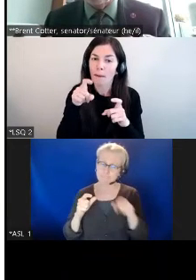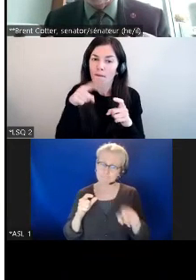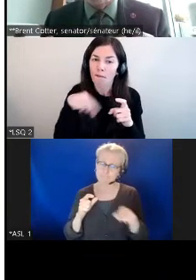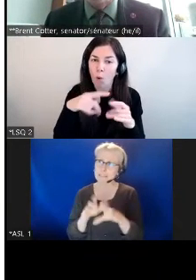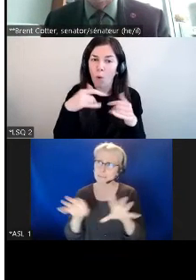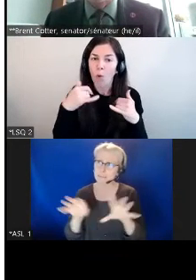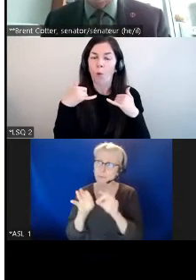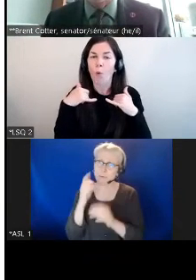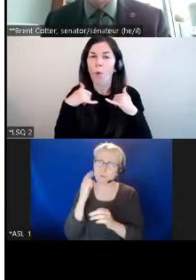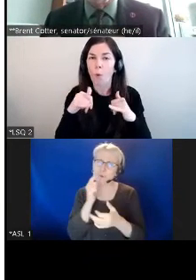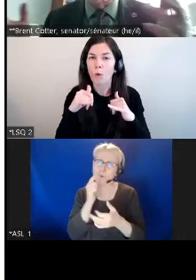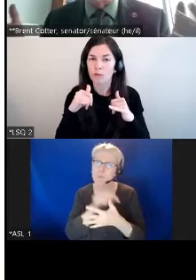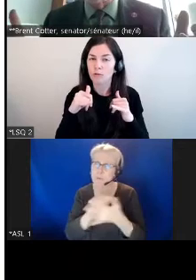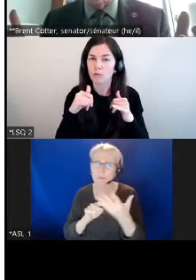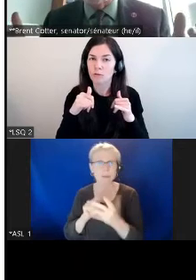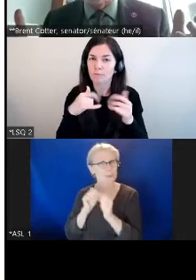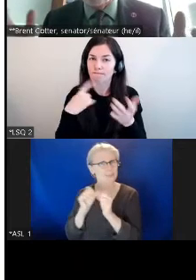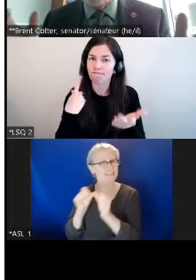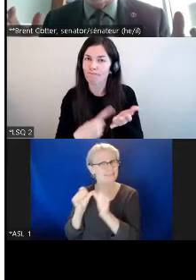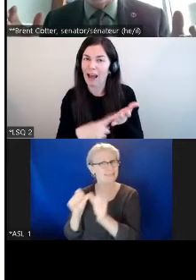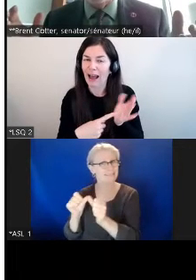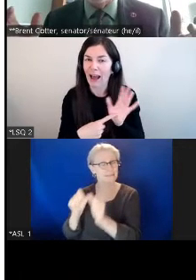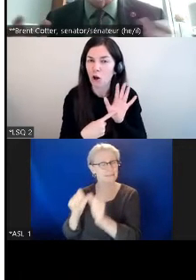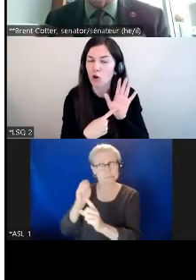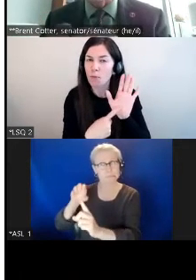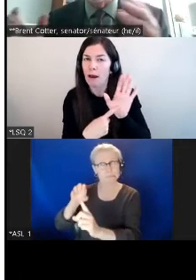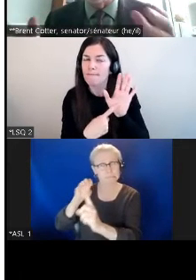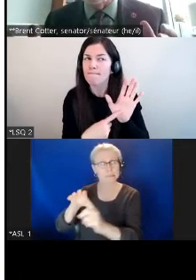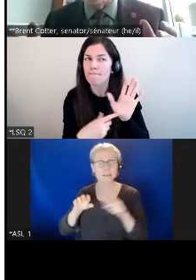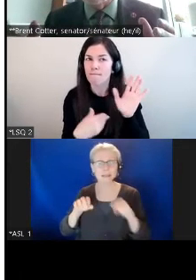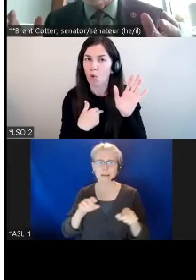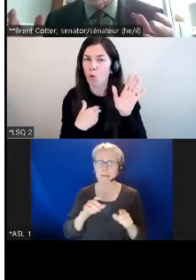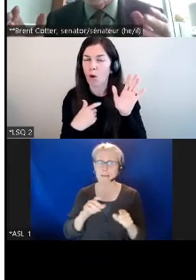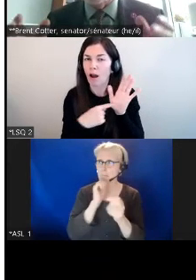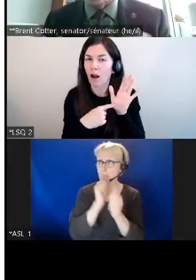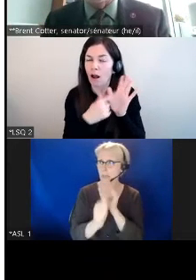IS CRITICAL IN TERMS OF ACHIEVING EQUITY IN OUR SOCIETY AND ALL OF THE ARGUMENTS